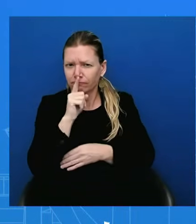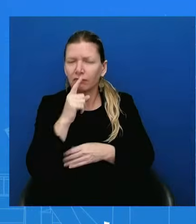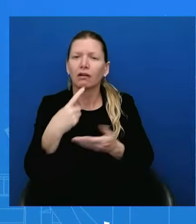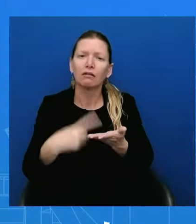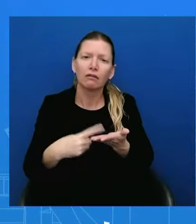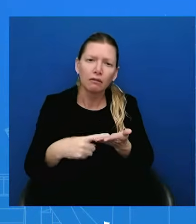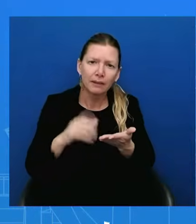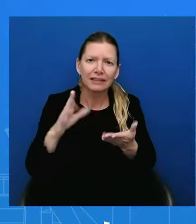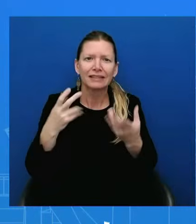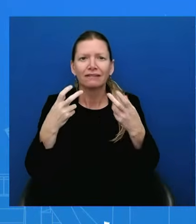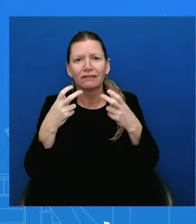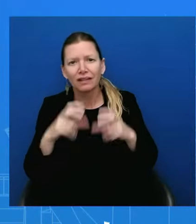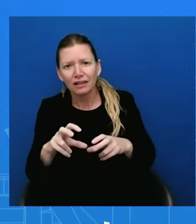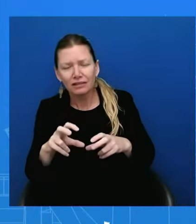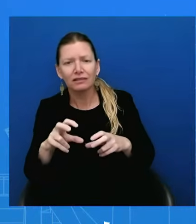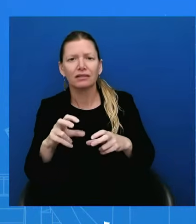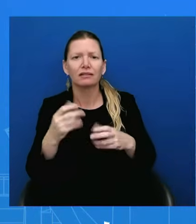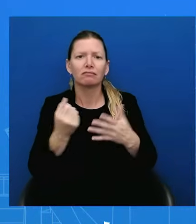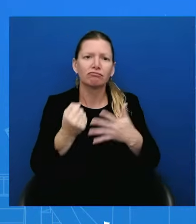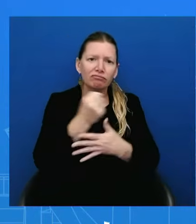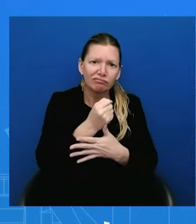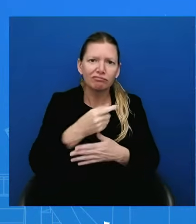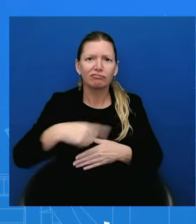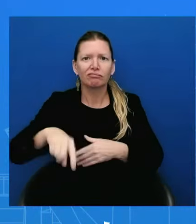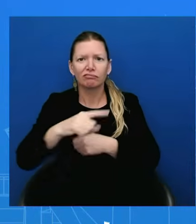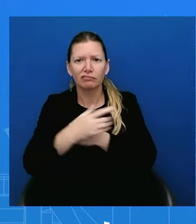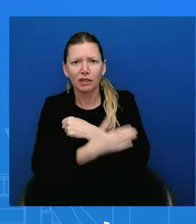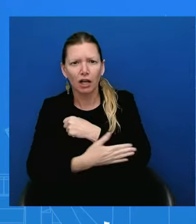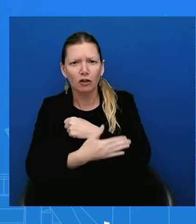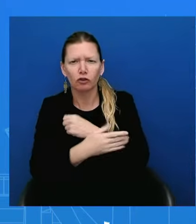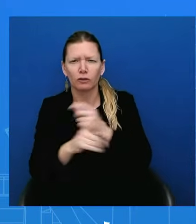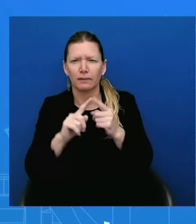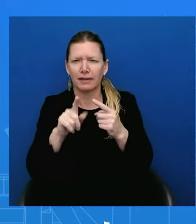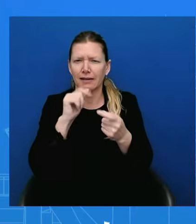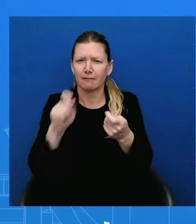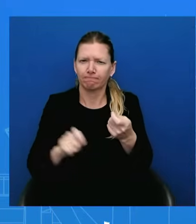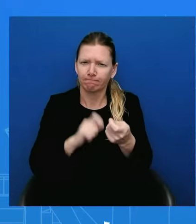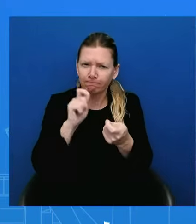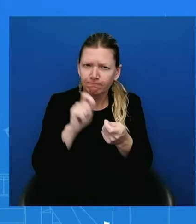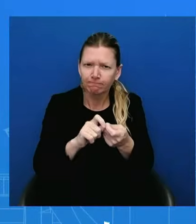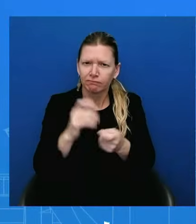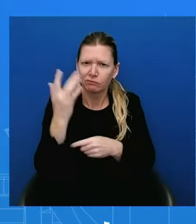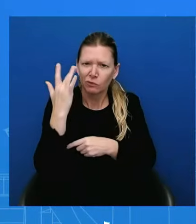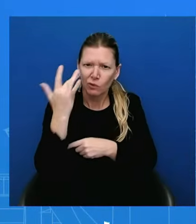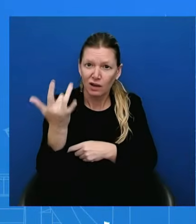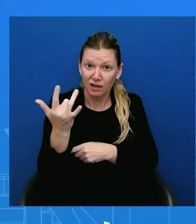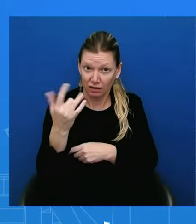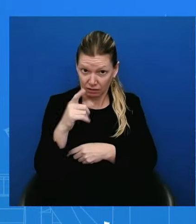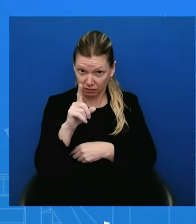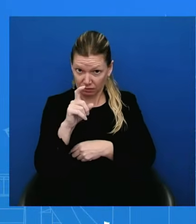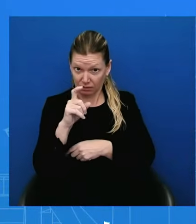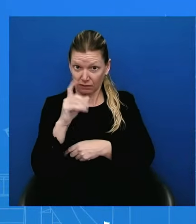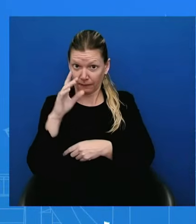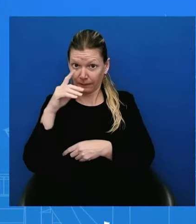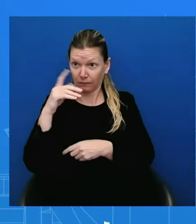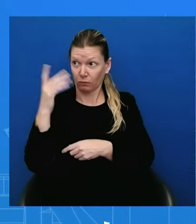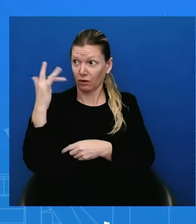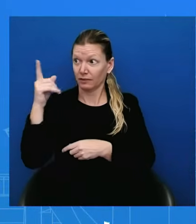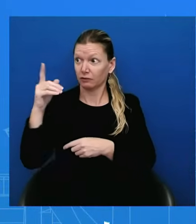Did he believe he was going to lose to Donald Trump? Ms. Jean-Pierre: Look, I think that the president actually answered this question. The Press: He didn’t. Ms. Jean-Pierre: Wait -- no, no, no.